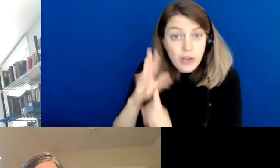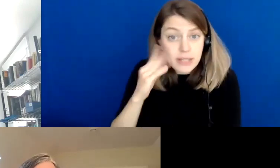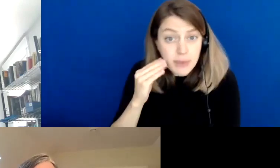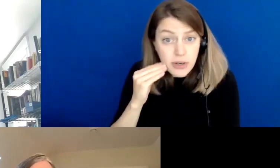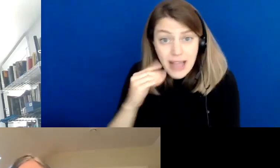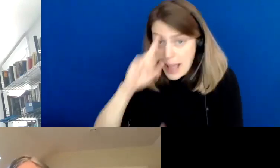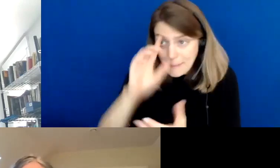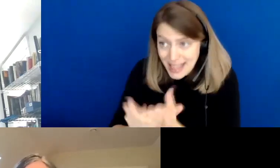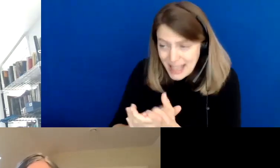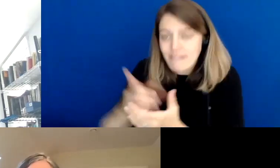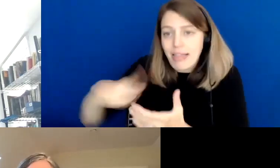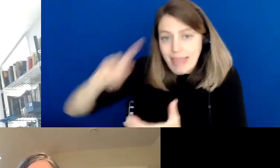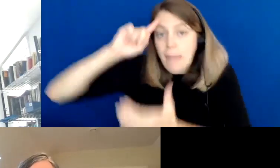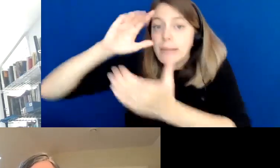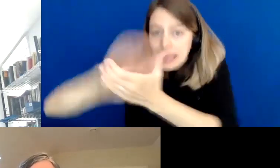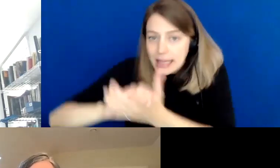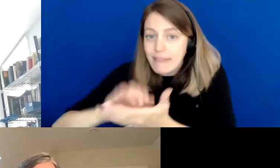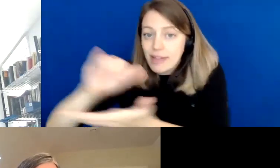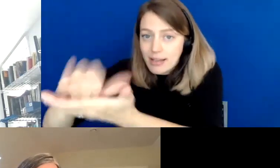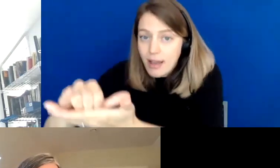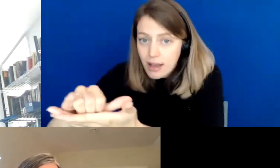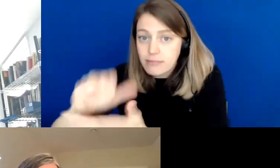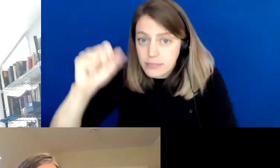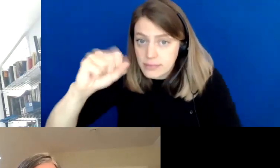Then another set of families that were either